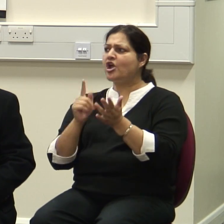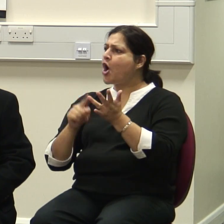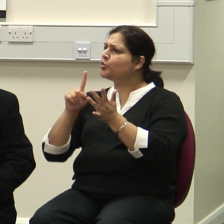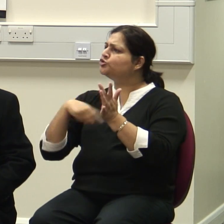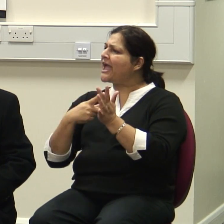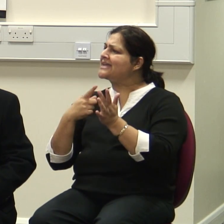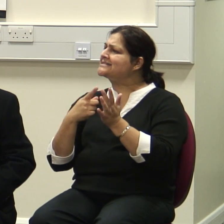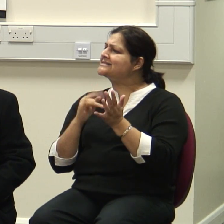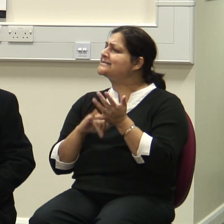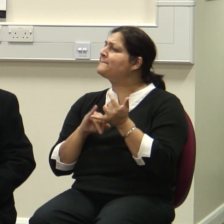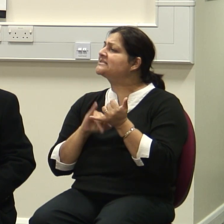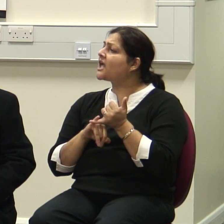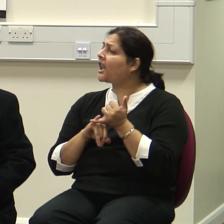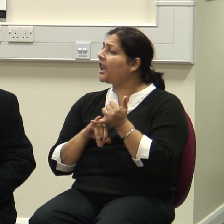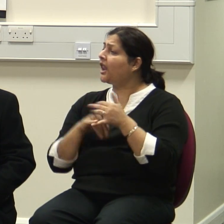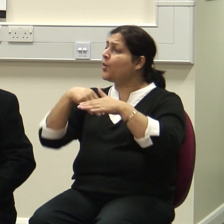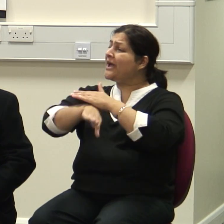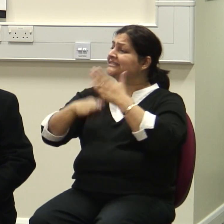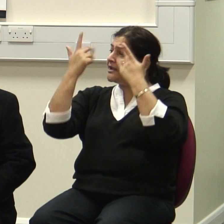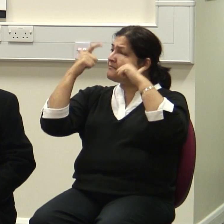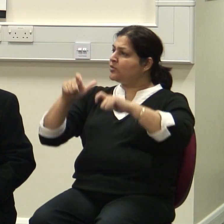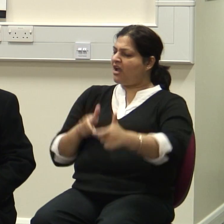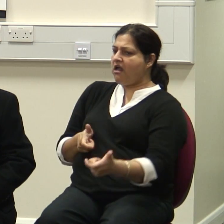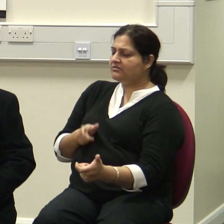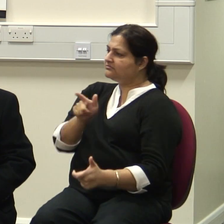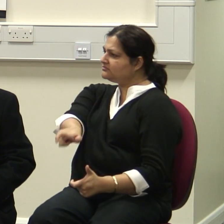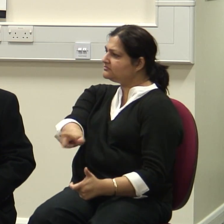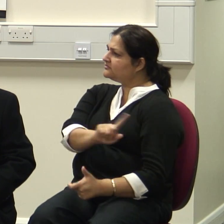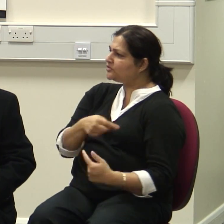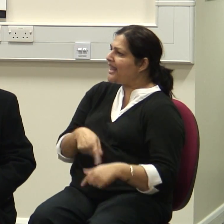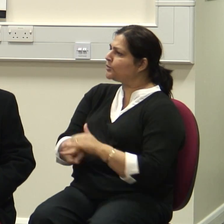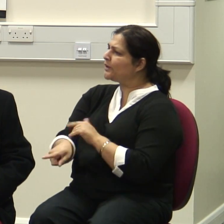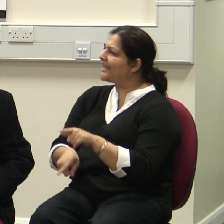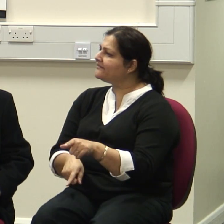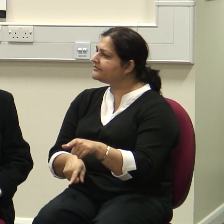a motel room and not letting somebody leave. If you don't let somebody leave for three